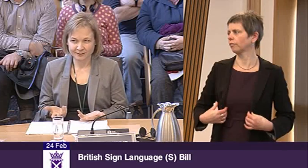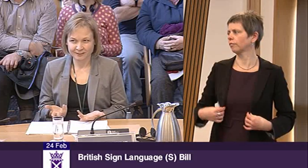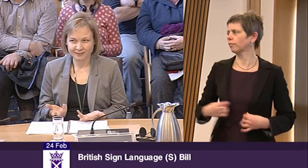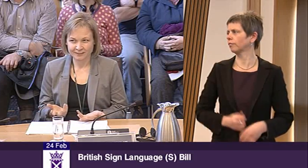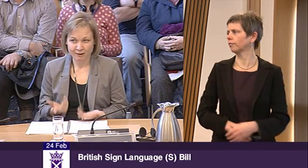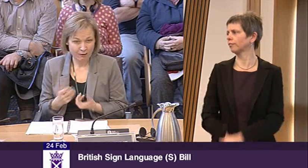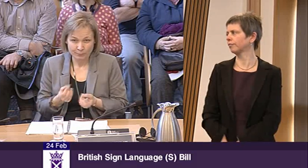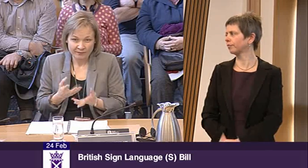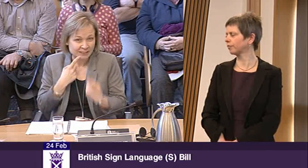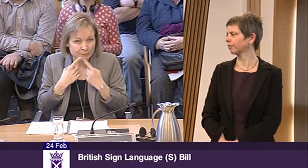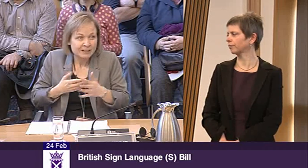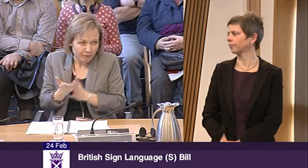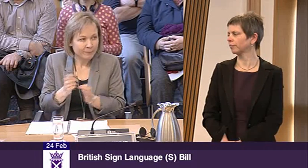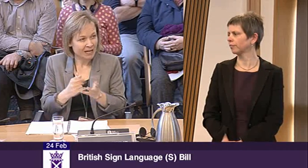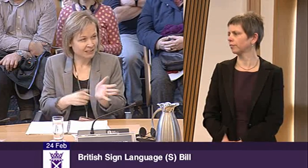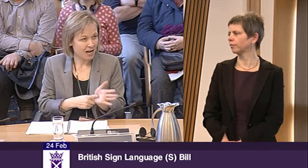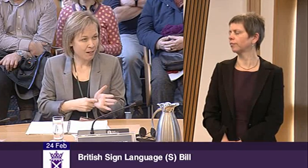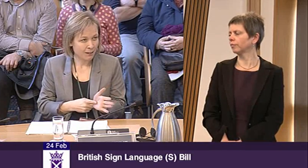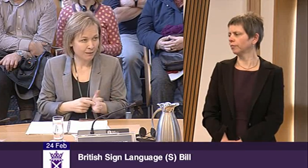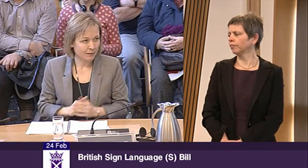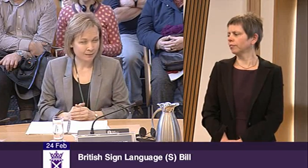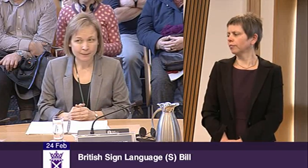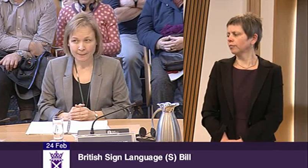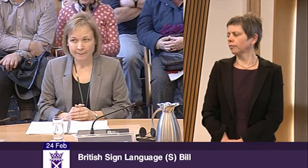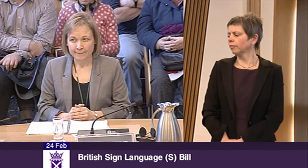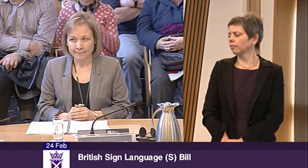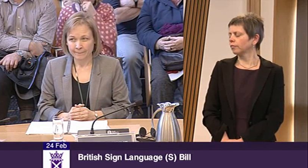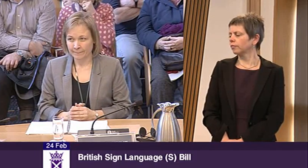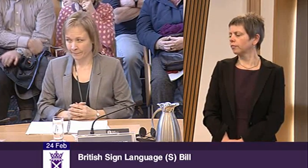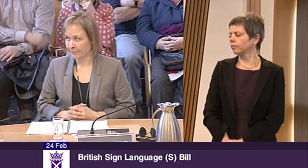want it through the use of an interpreter or in other ways.